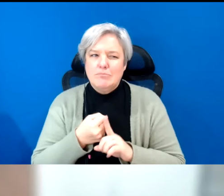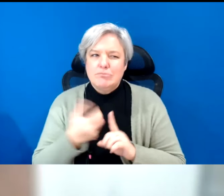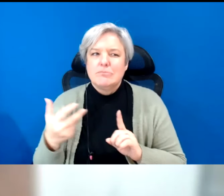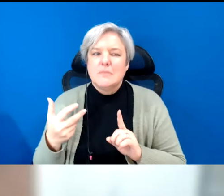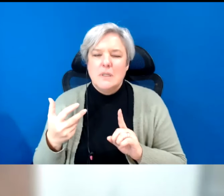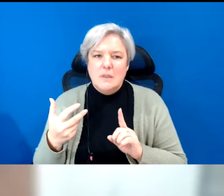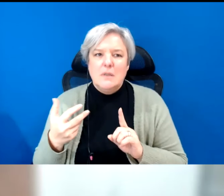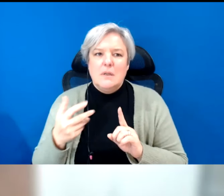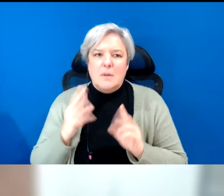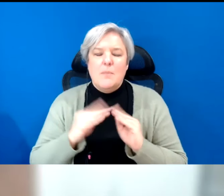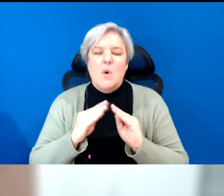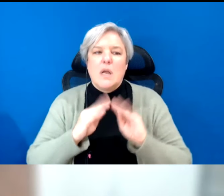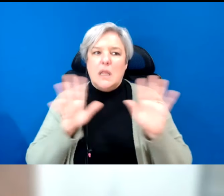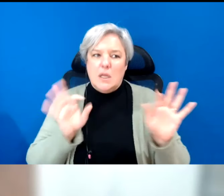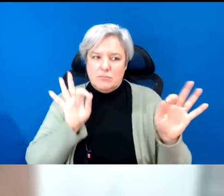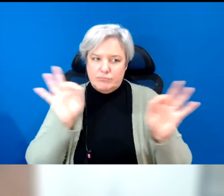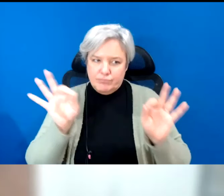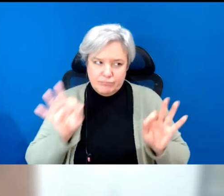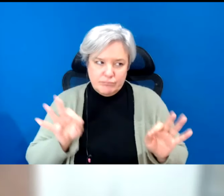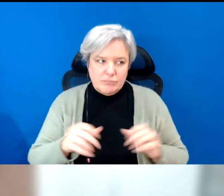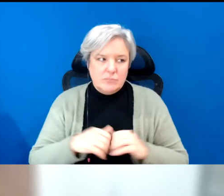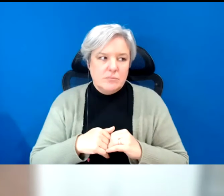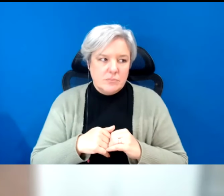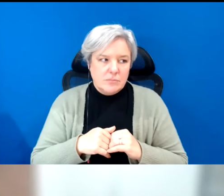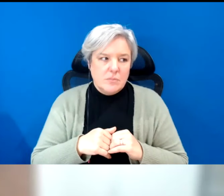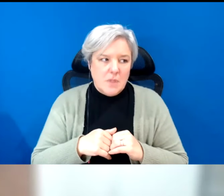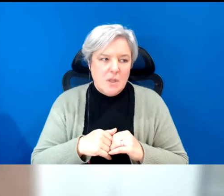with clear instructions, because I think that can be confusing